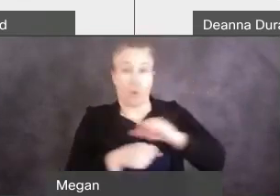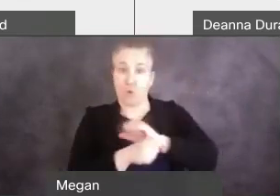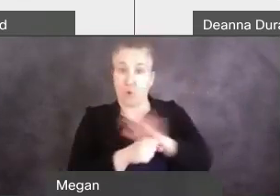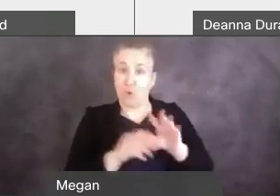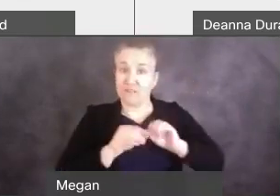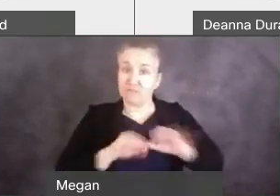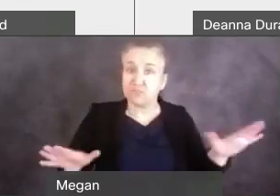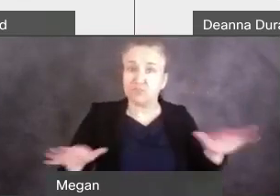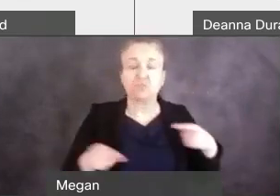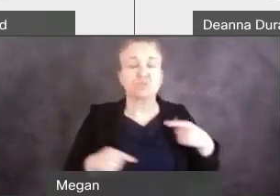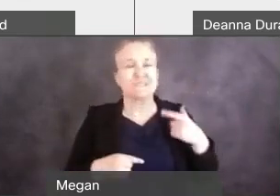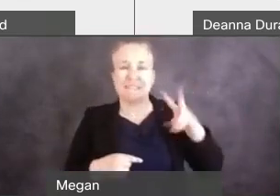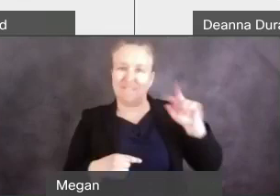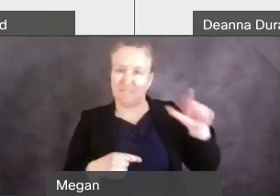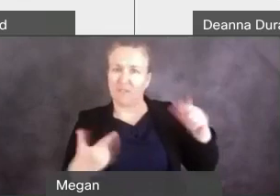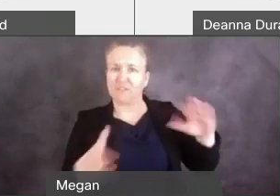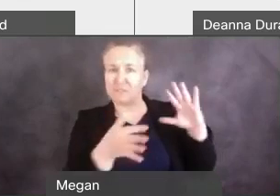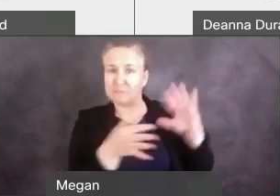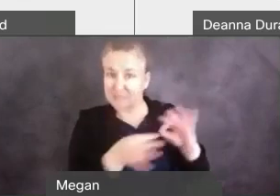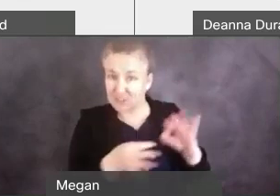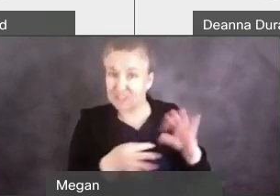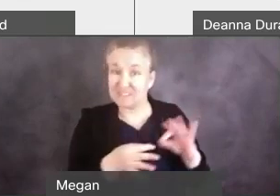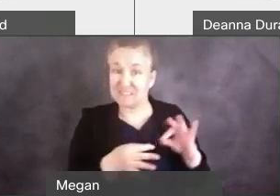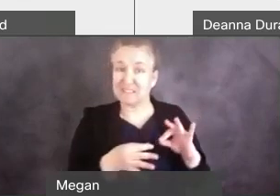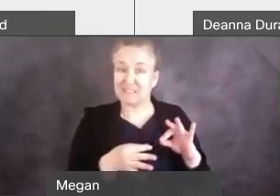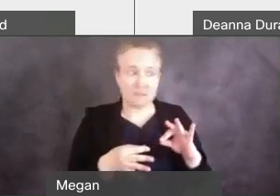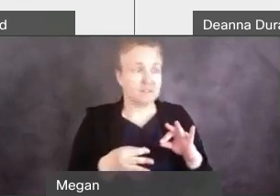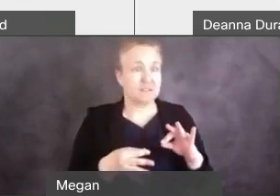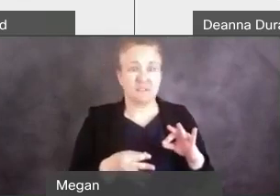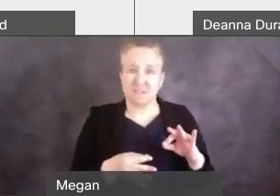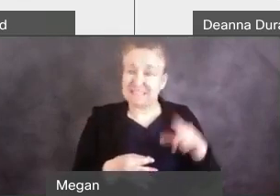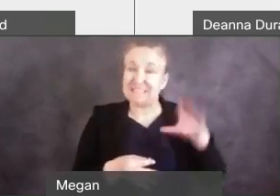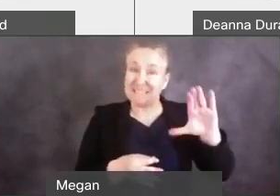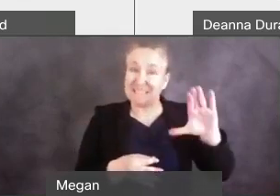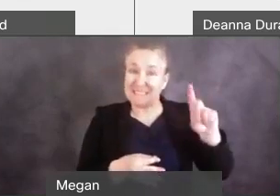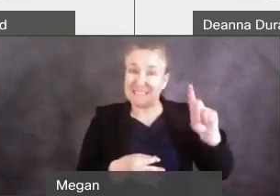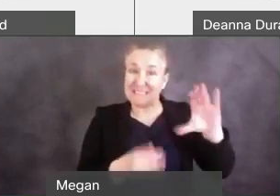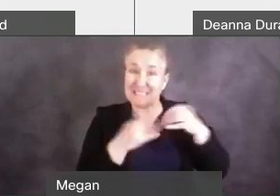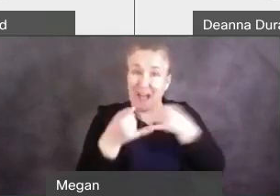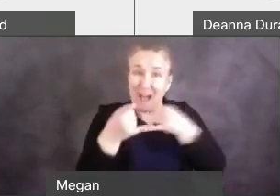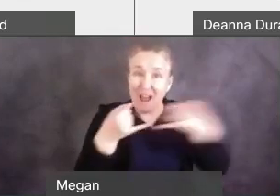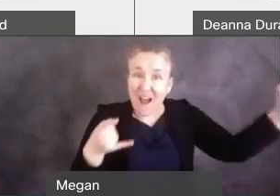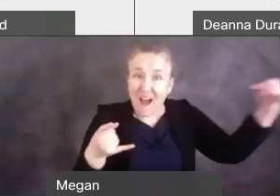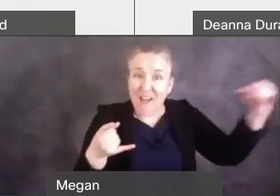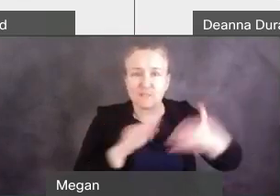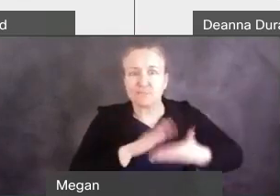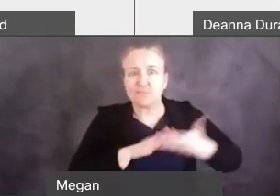As Val mentioned, we are approaching one year of CDC guidelines, physical distancing from neighbors